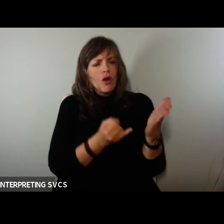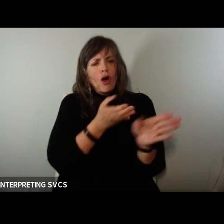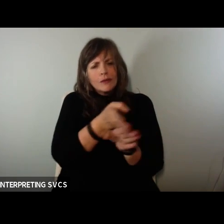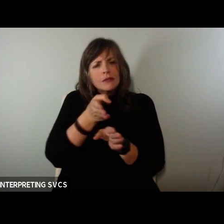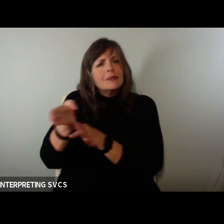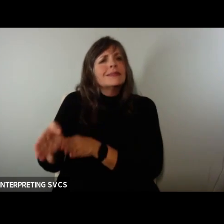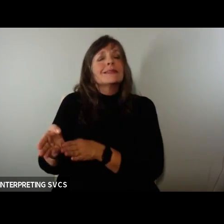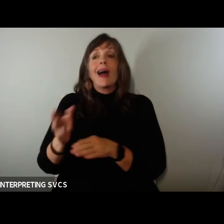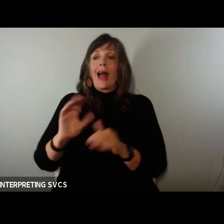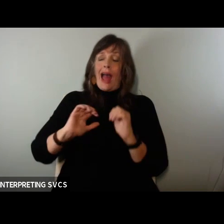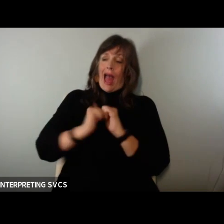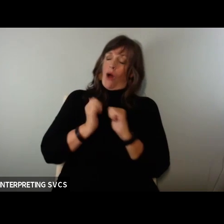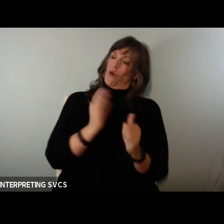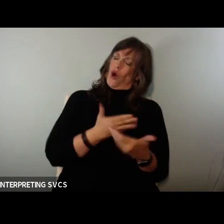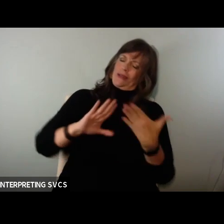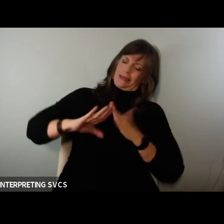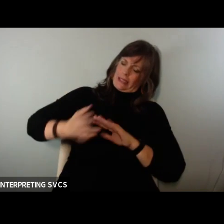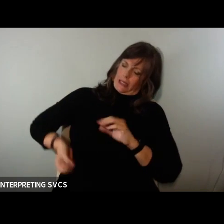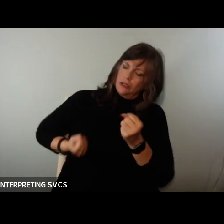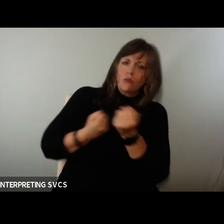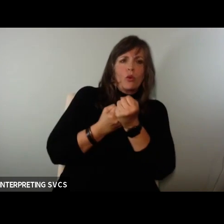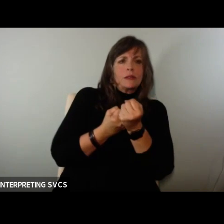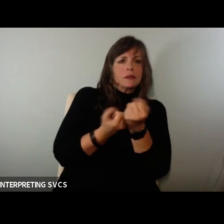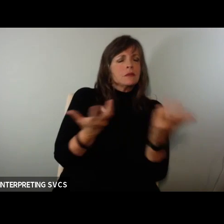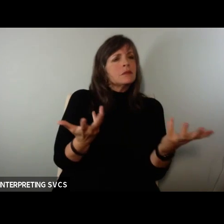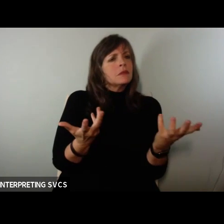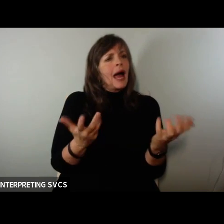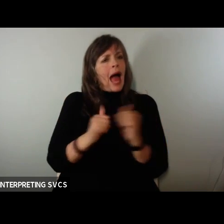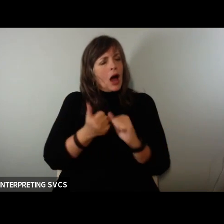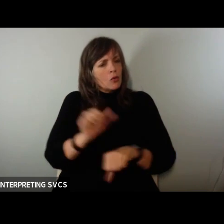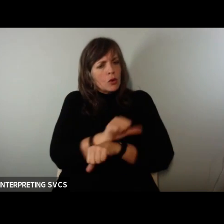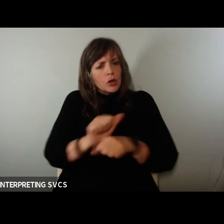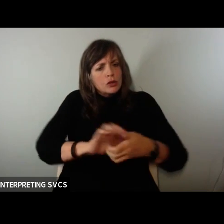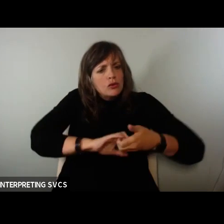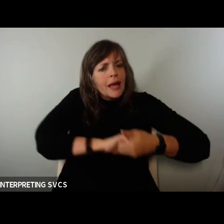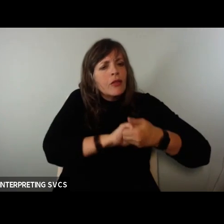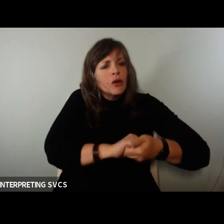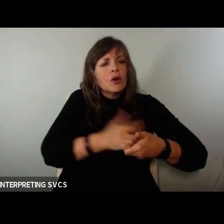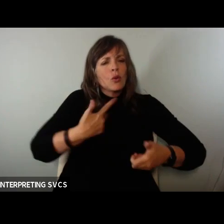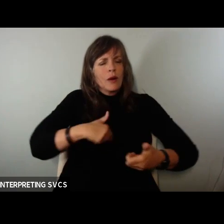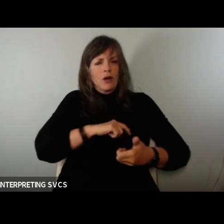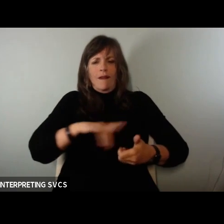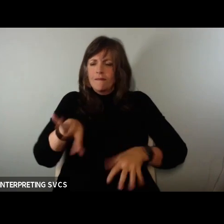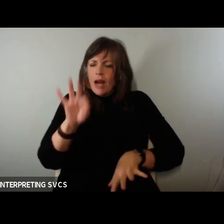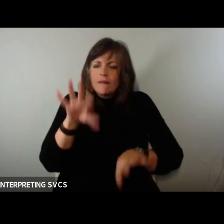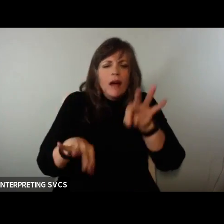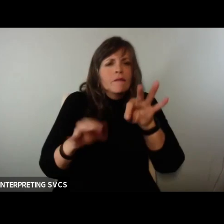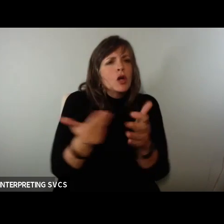and look at how we work together, we're finding new ways to bring the arts to people. We're trying, as creators,